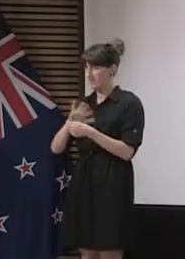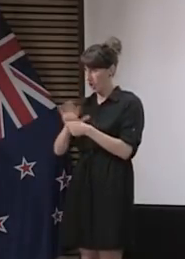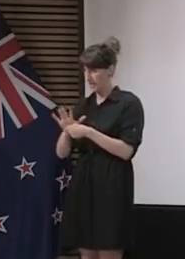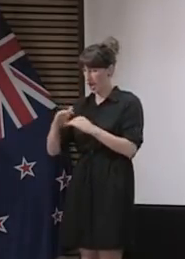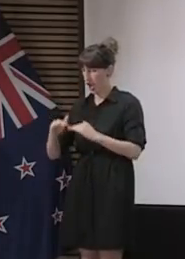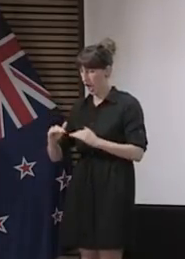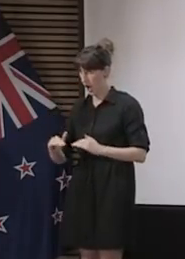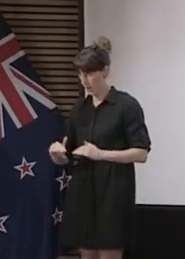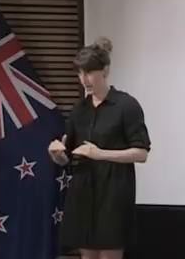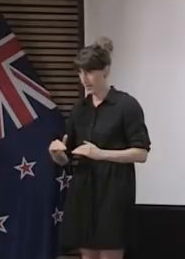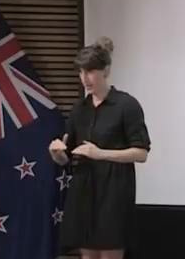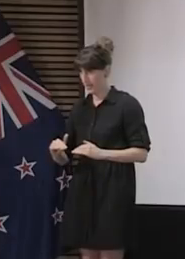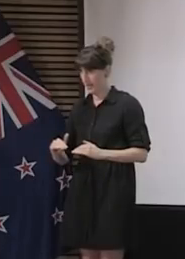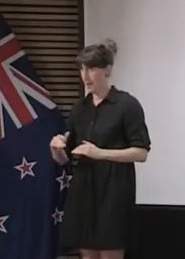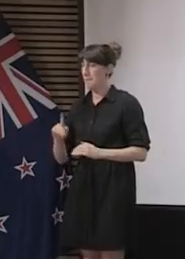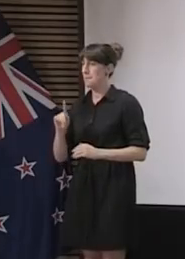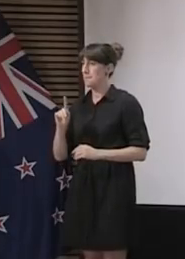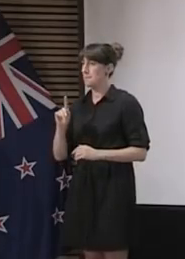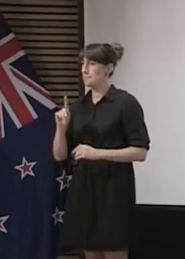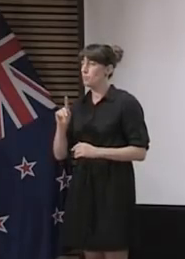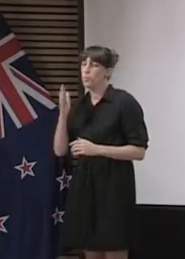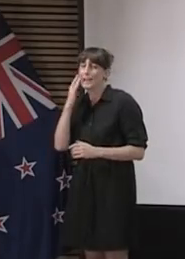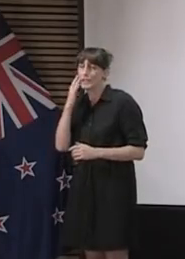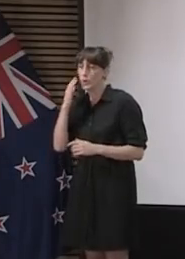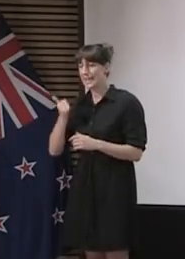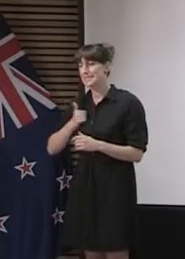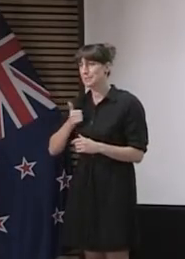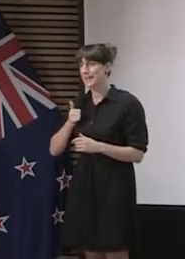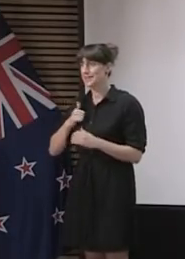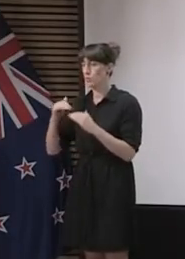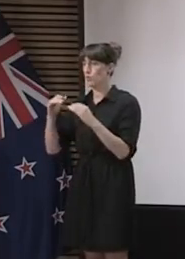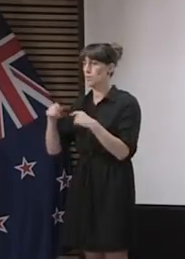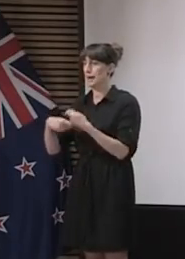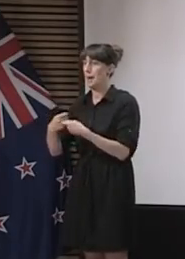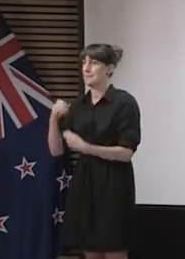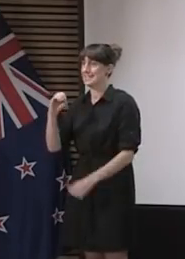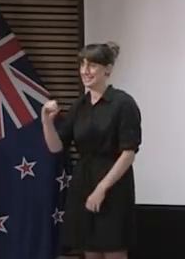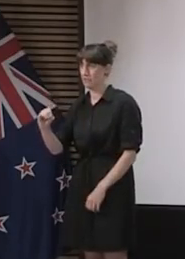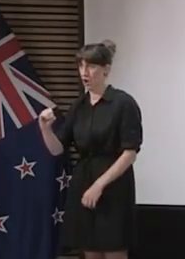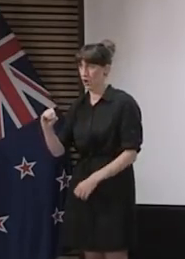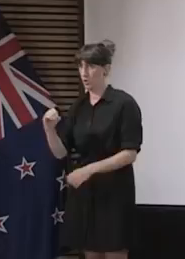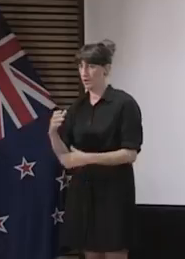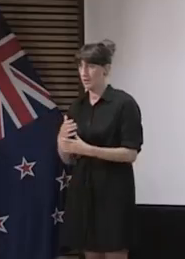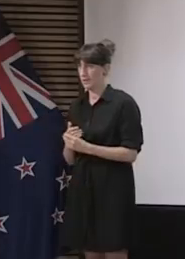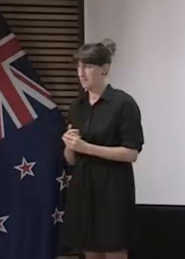thereany modelling that has beendone particularly with level 3in mind? Whatwe have got down to is notjust a small number butknowing